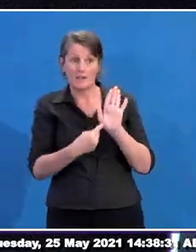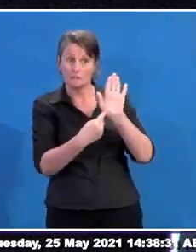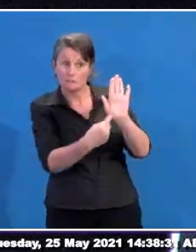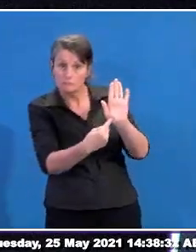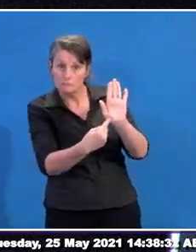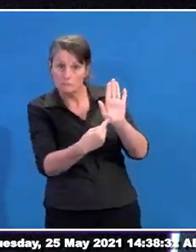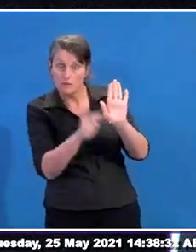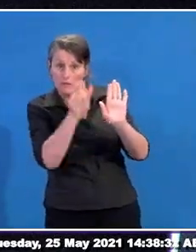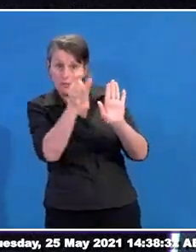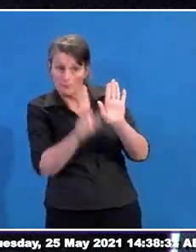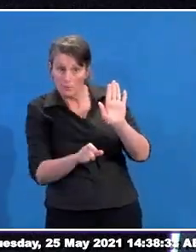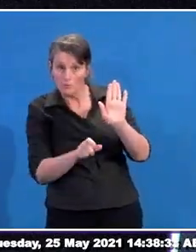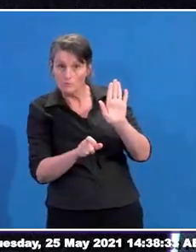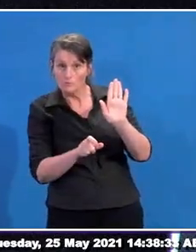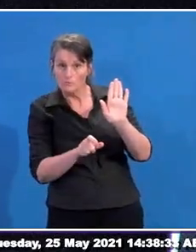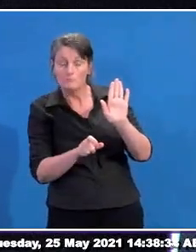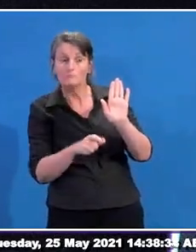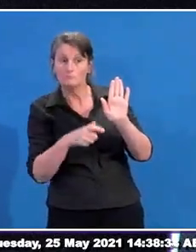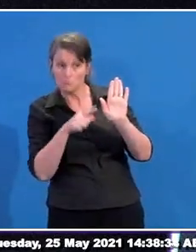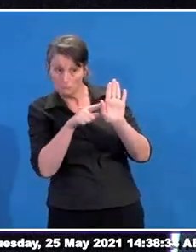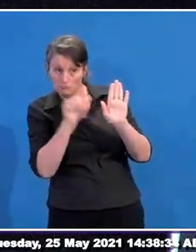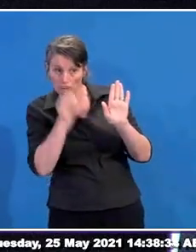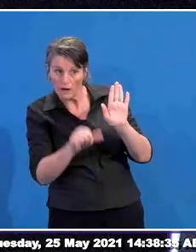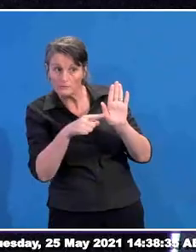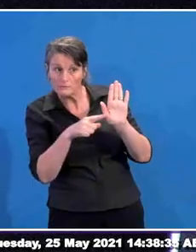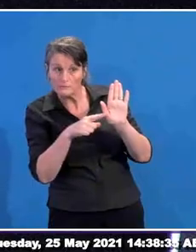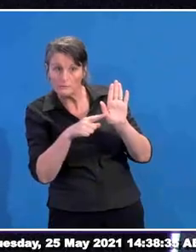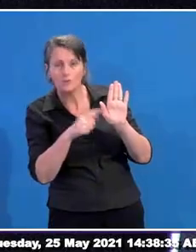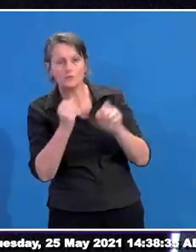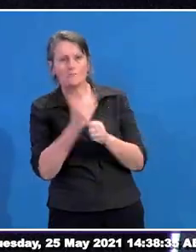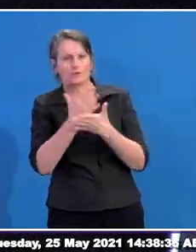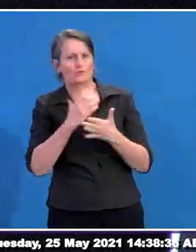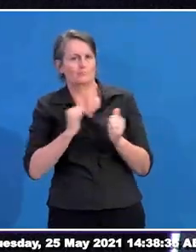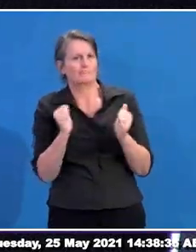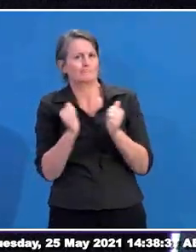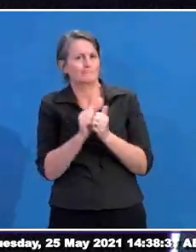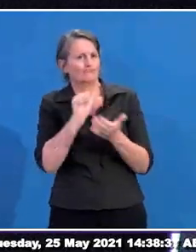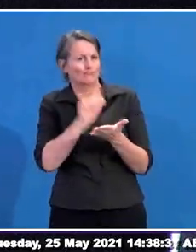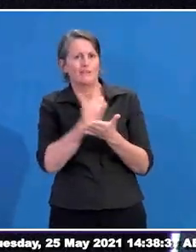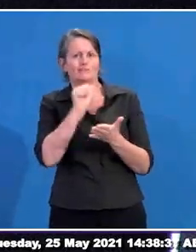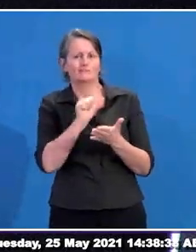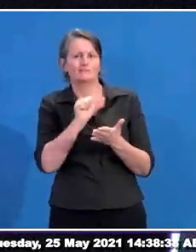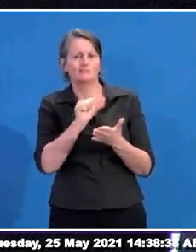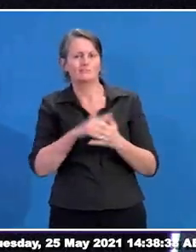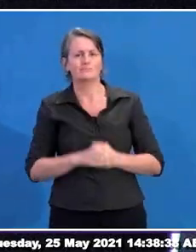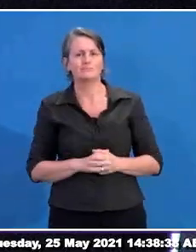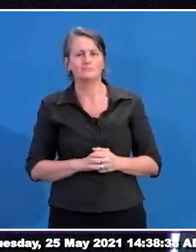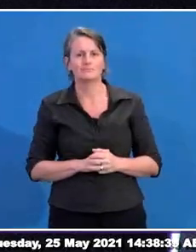the respondent, to verify, so that I am always working from a statement that has